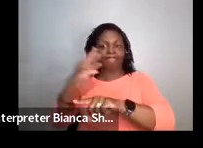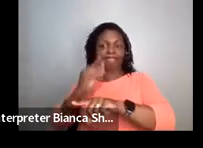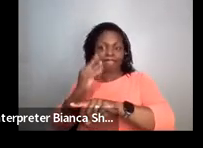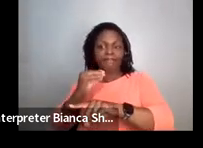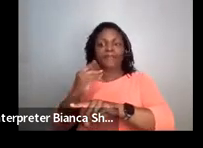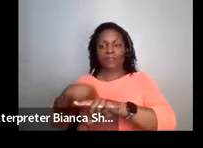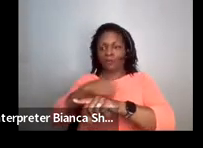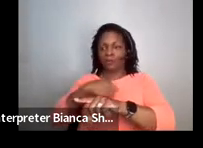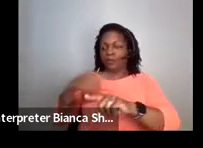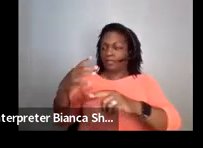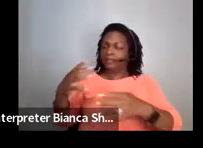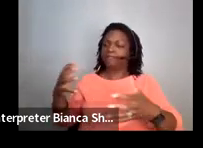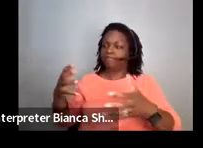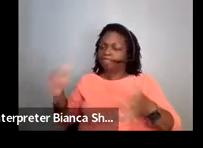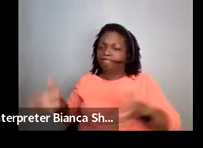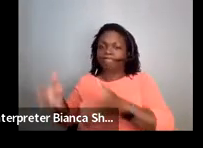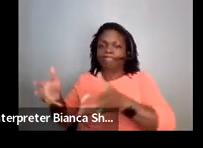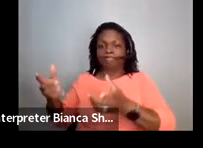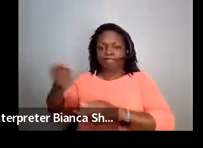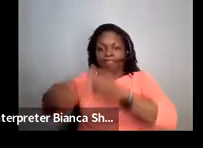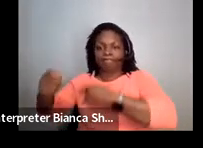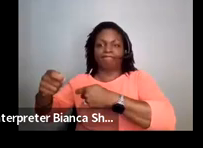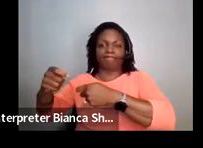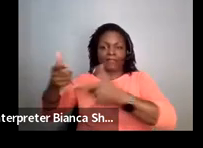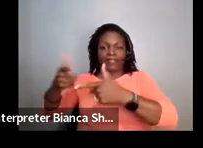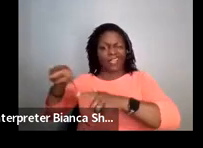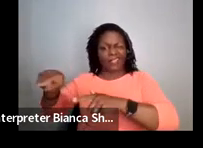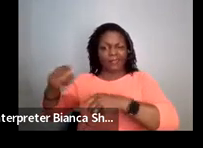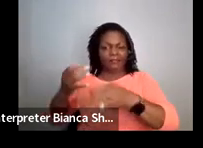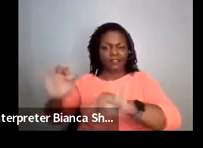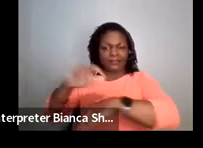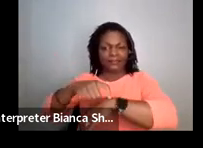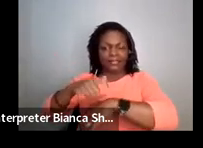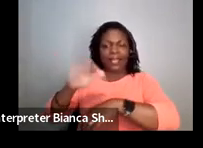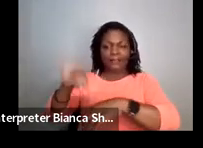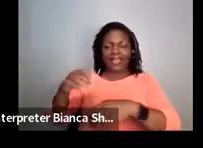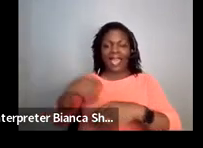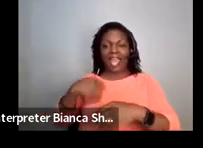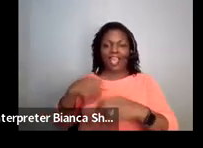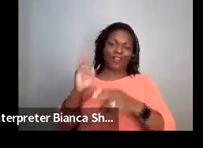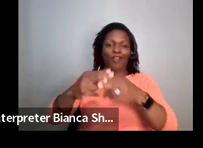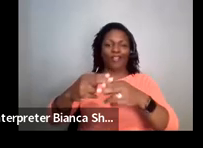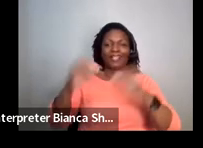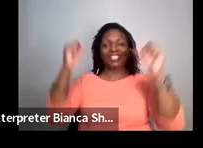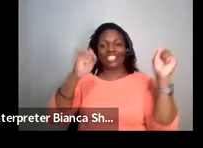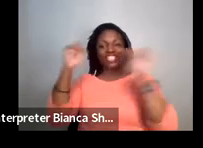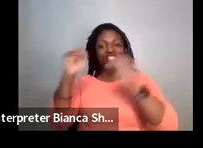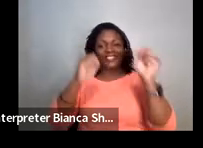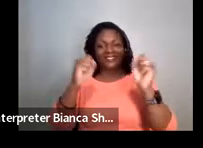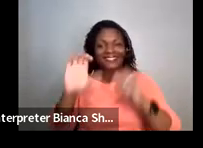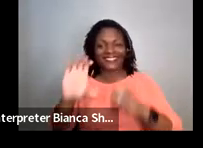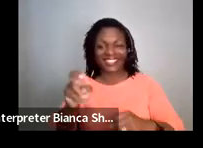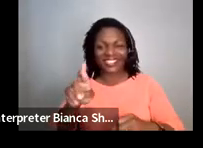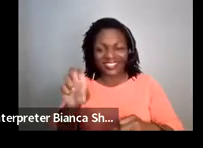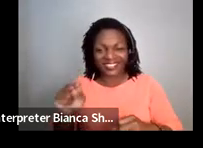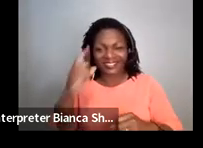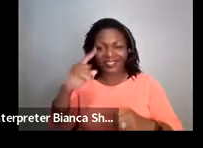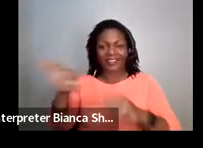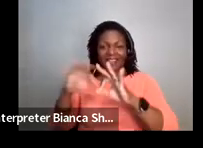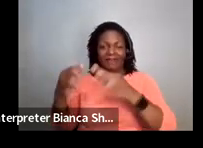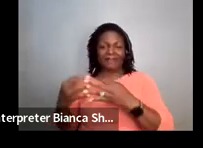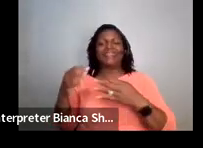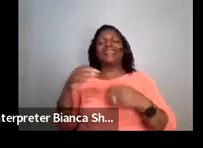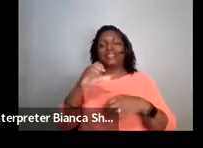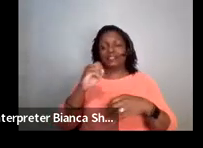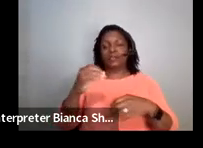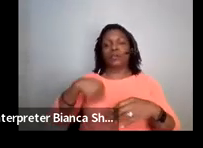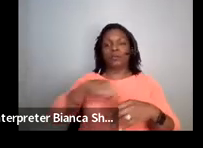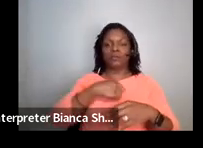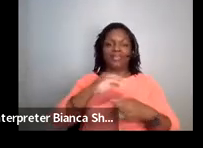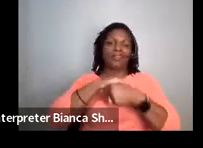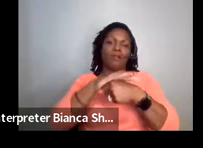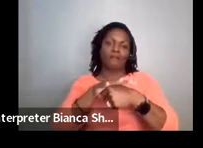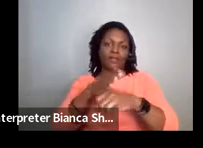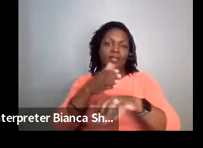I call it cheers for alzheimer's so it's one of our our largest missions, and it is open again after Covid, and we're thrilled to be able to be part and welcome those